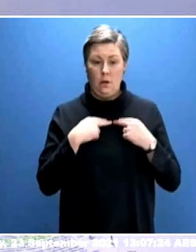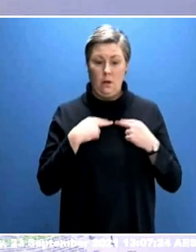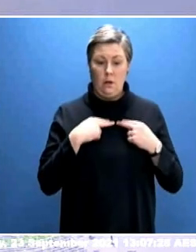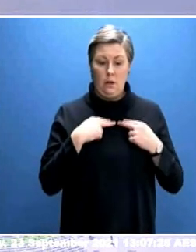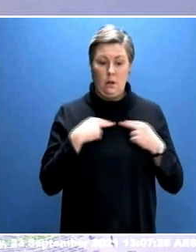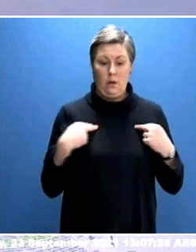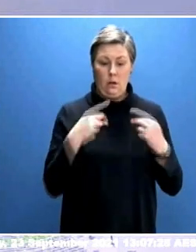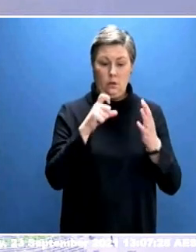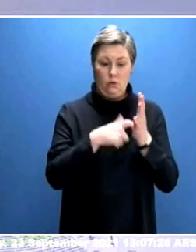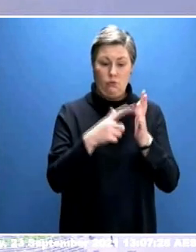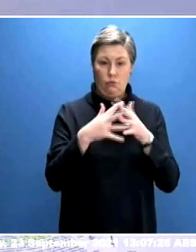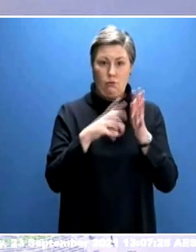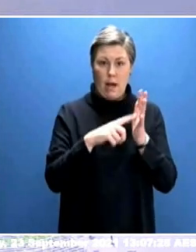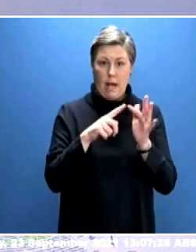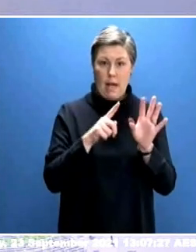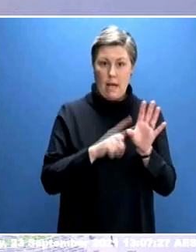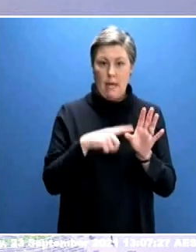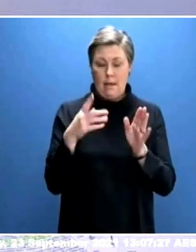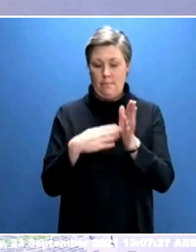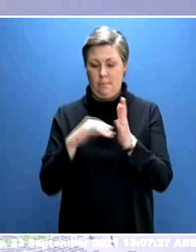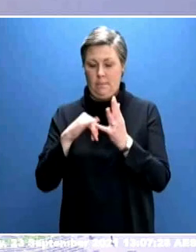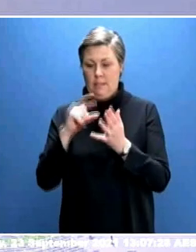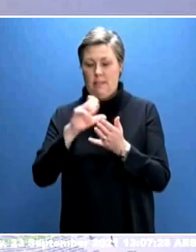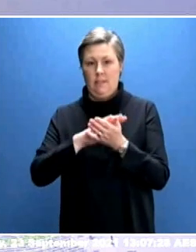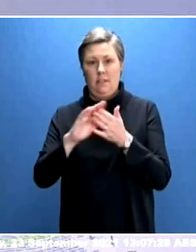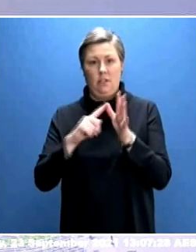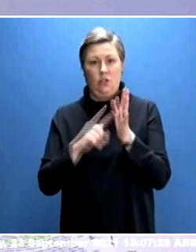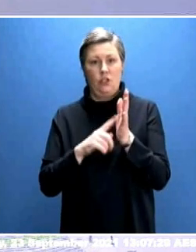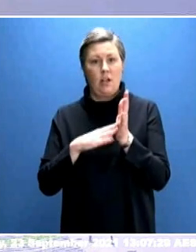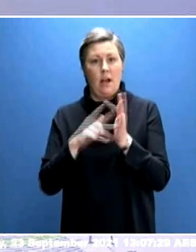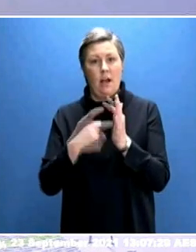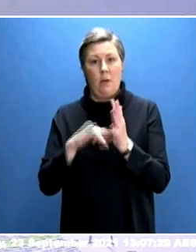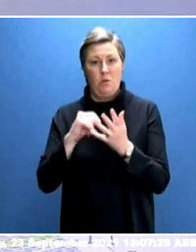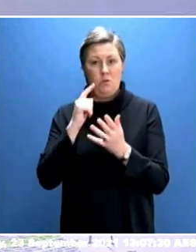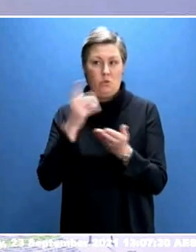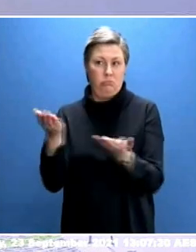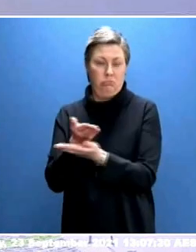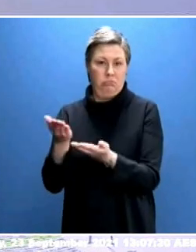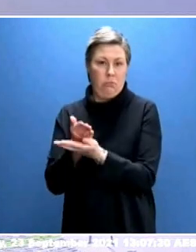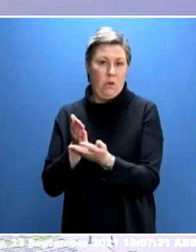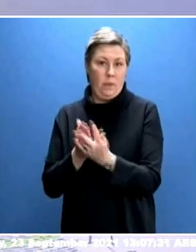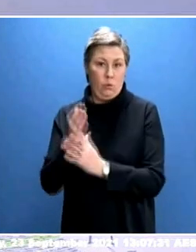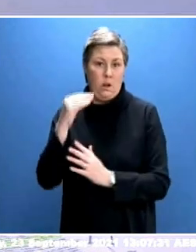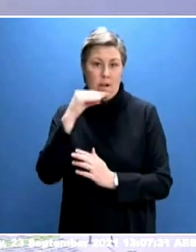no doubt have constructive discussions in order to resolve whether any further questions will be asked of you.